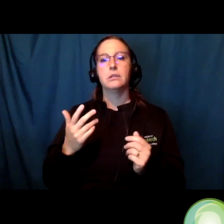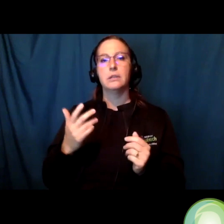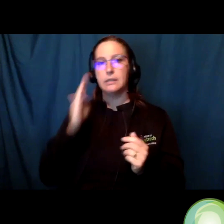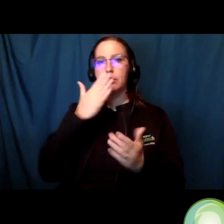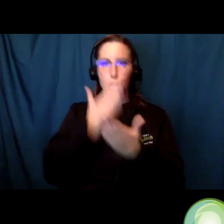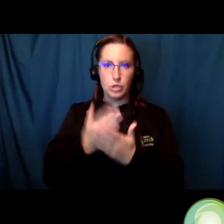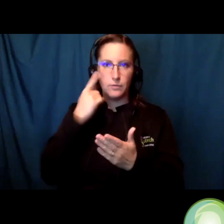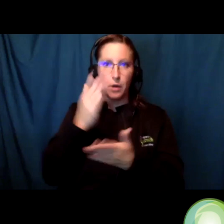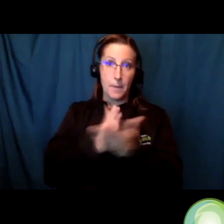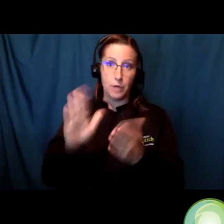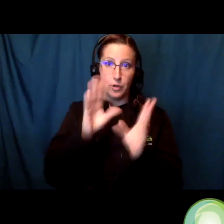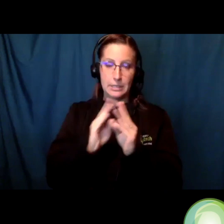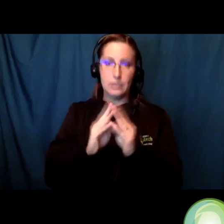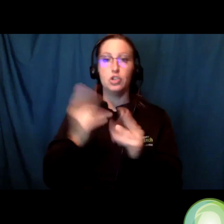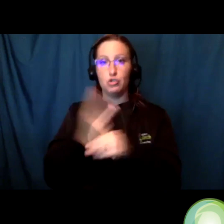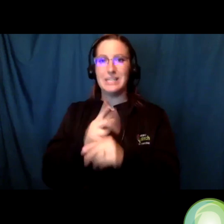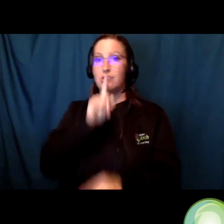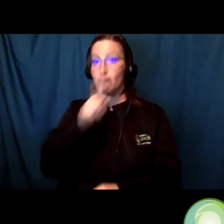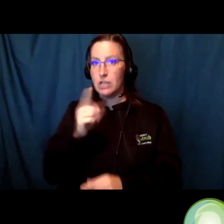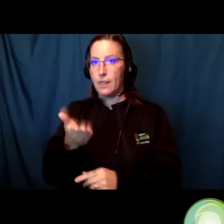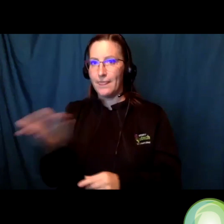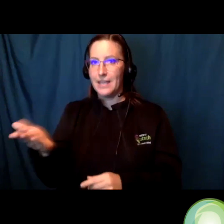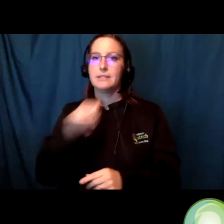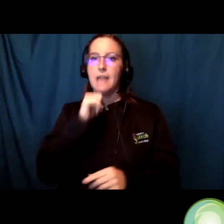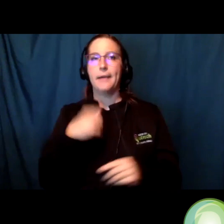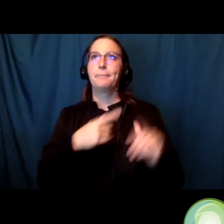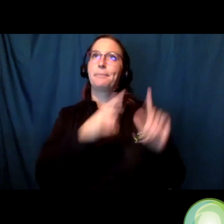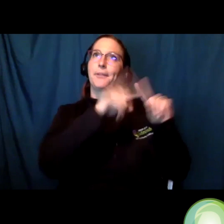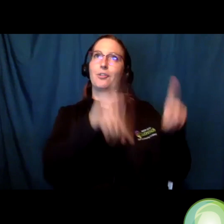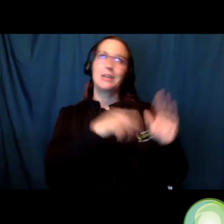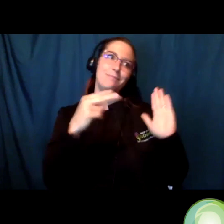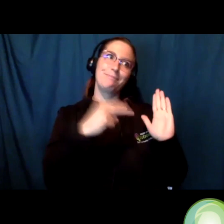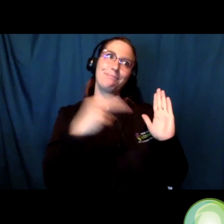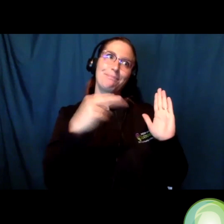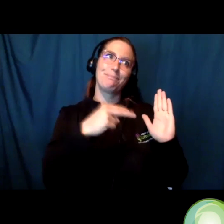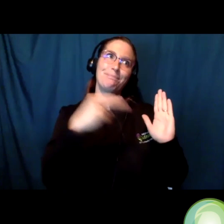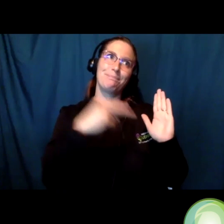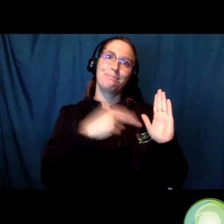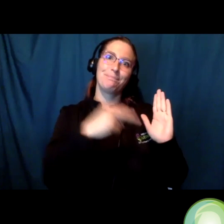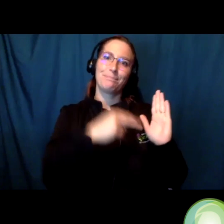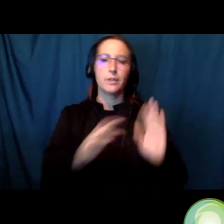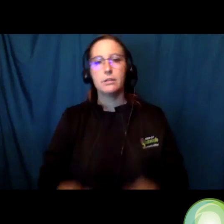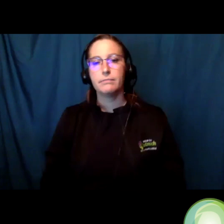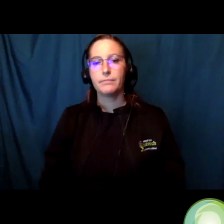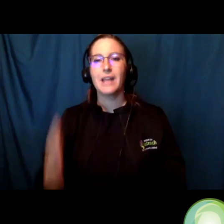using real items rather than all online games. I know for some of the older kids